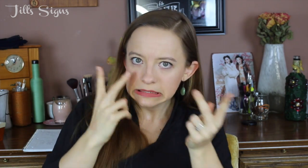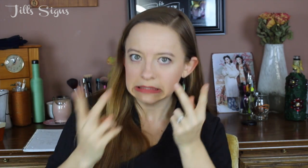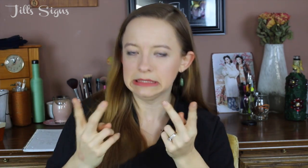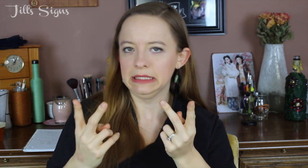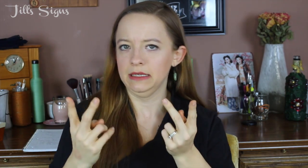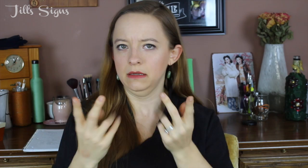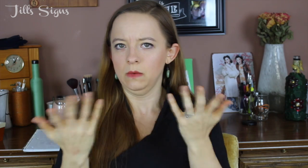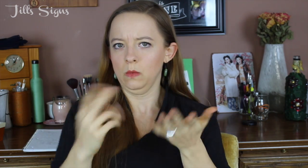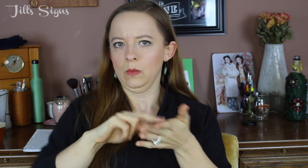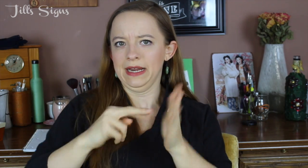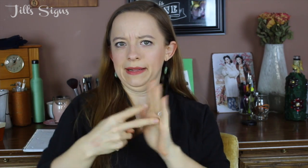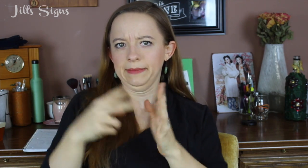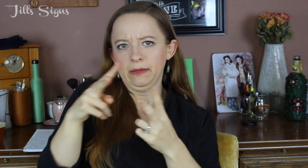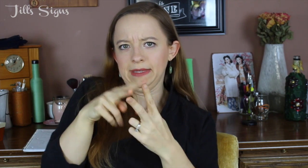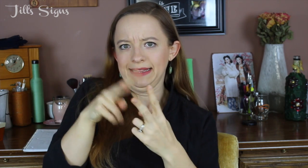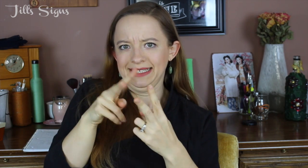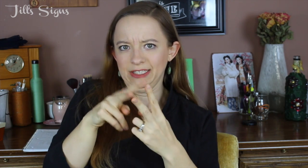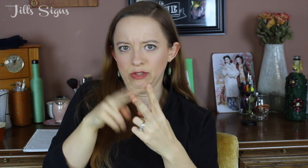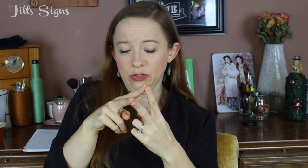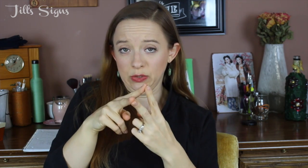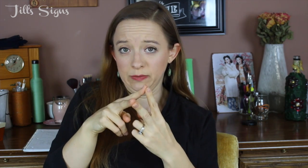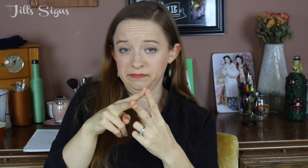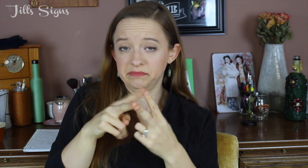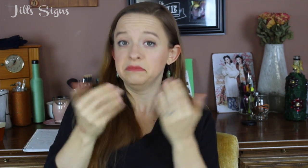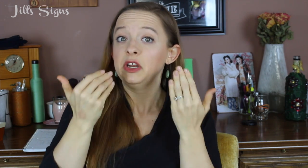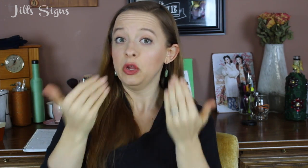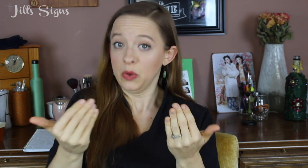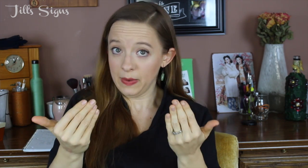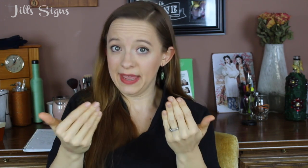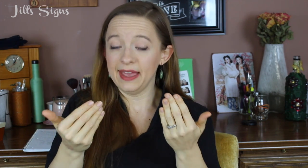give you some demonstrations of what it actually looks like for both of these.